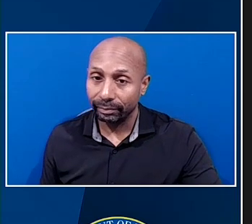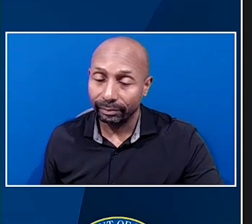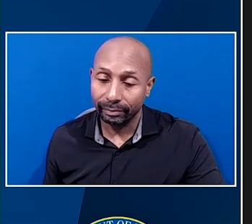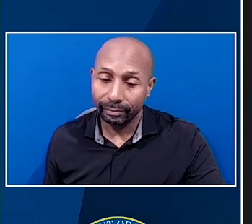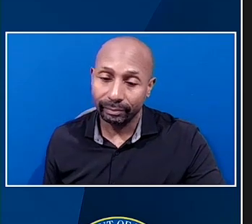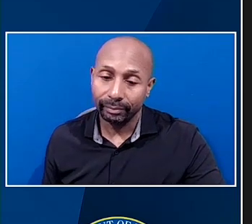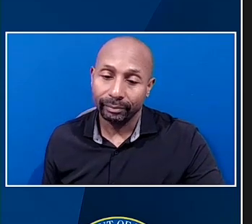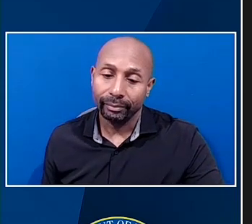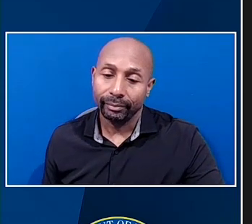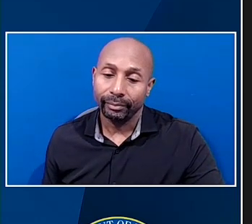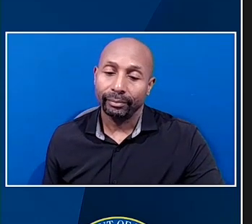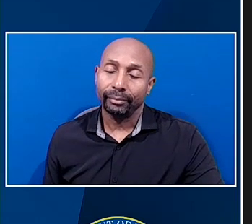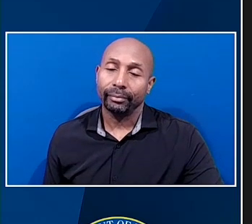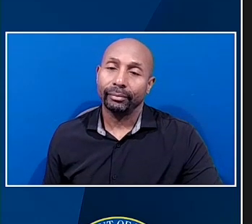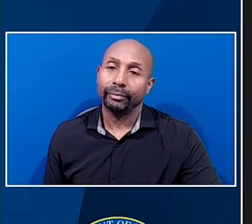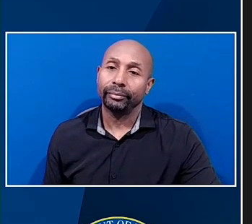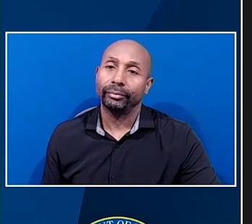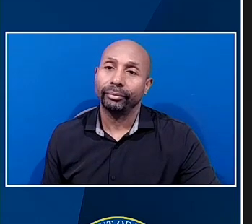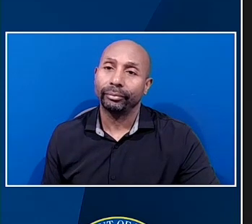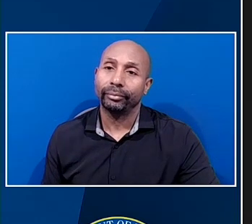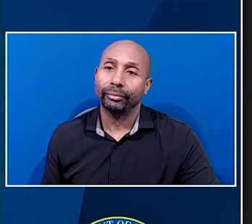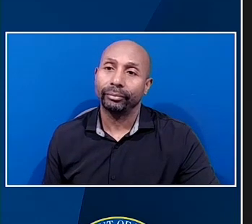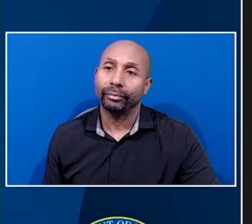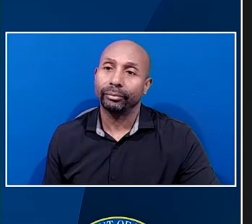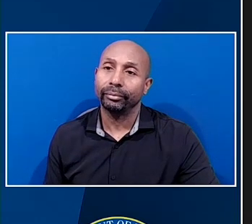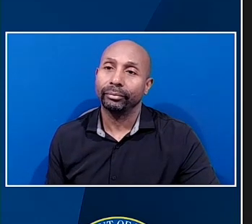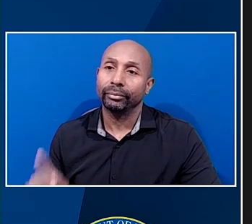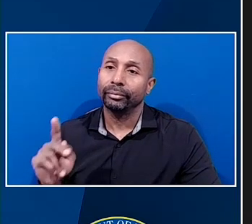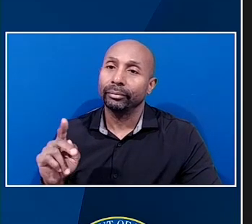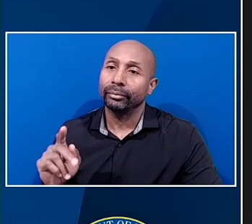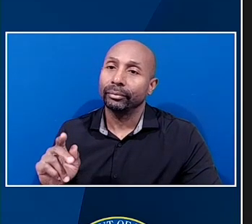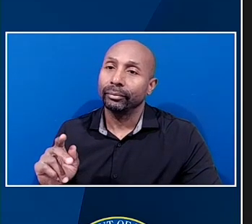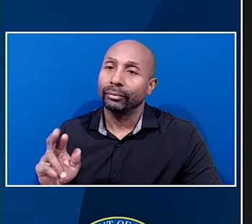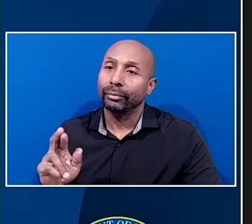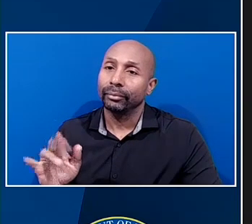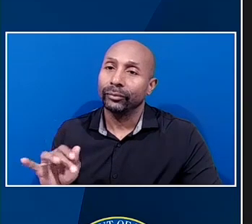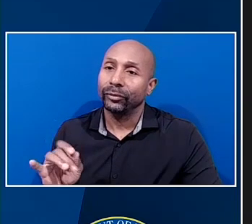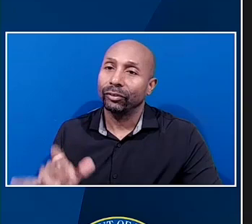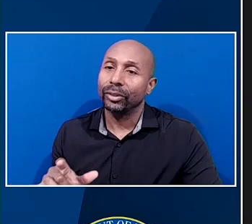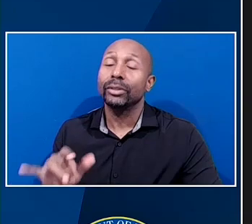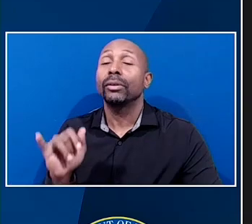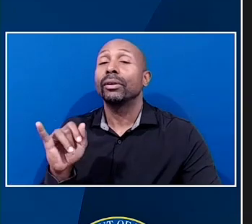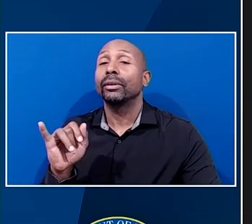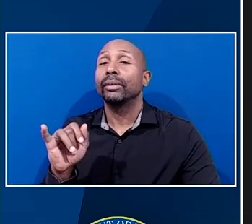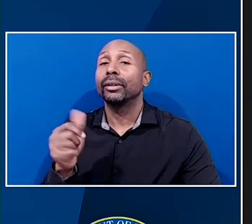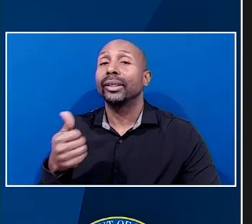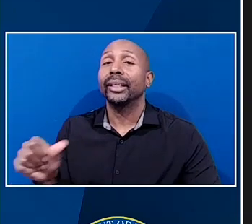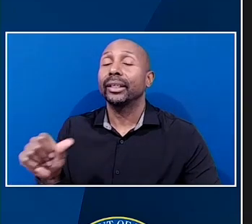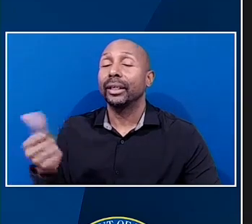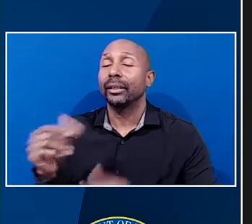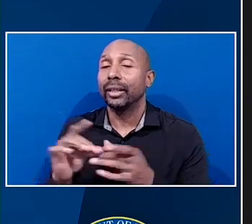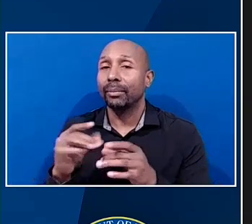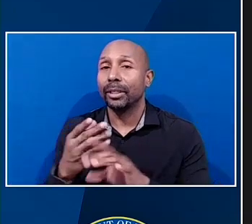Any other comments on this section before we do a temperature check?